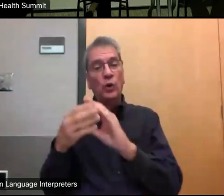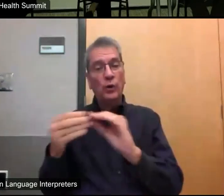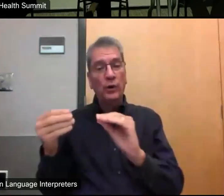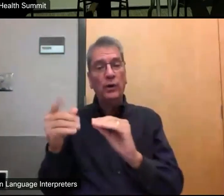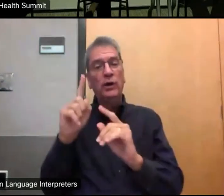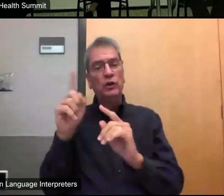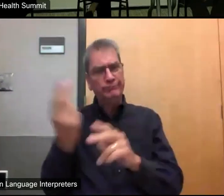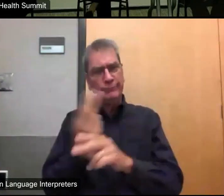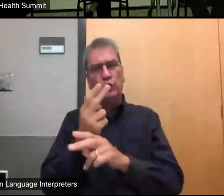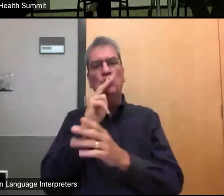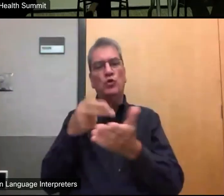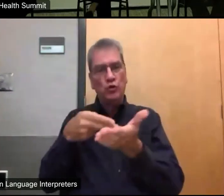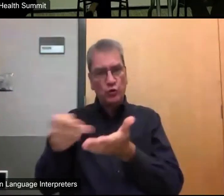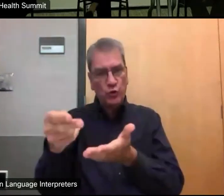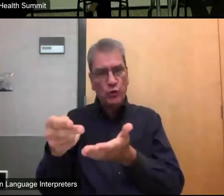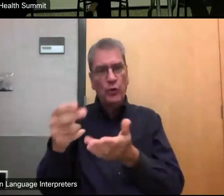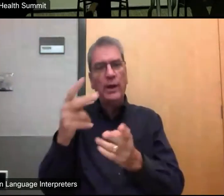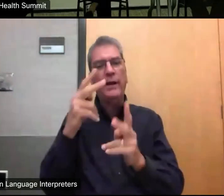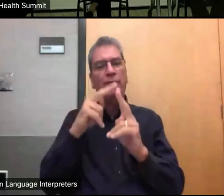being being very consistent with that and not wavering. So.